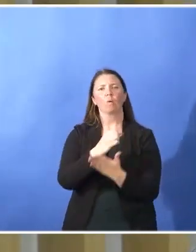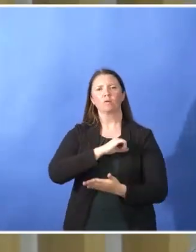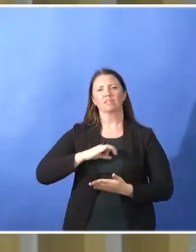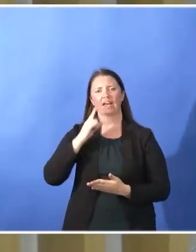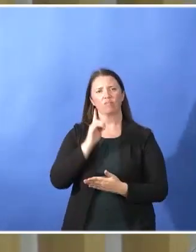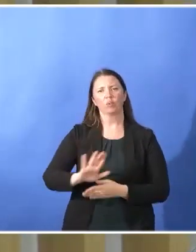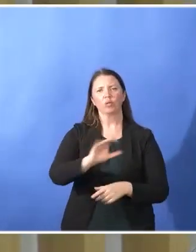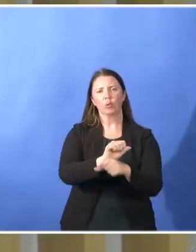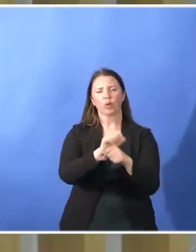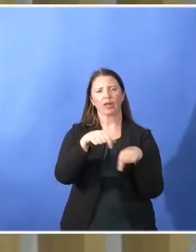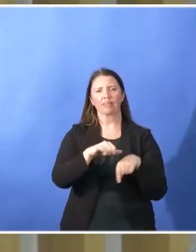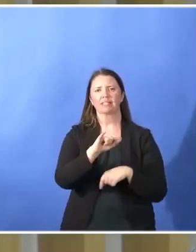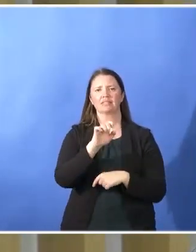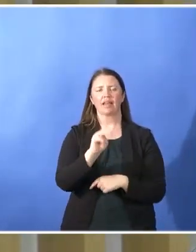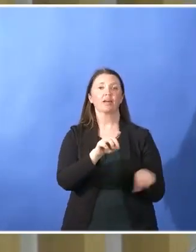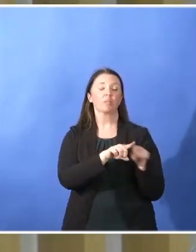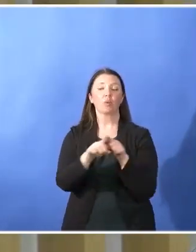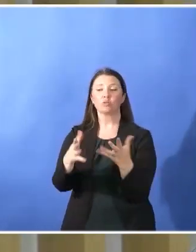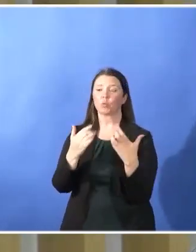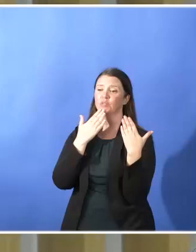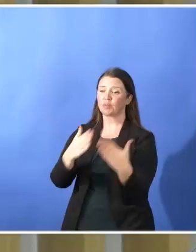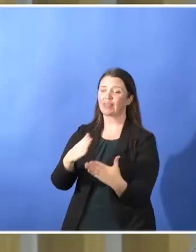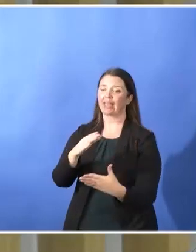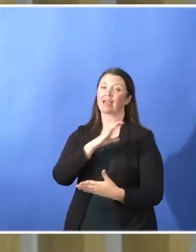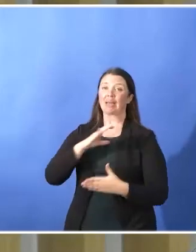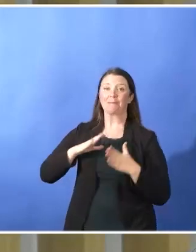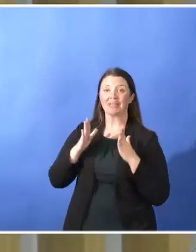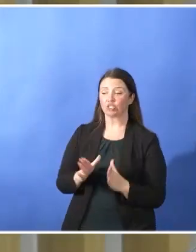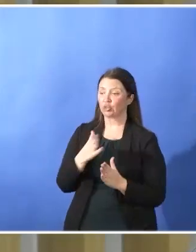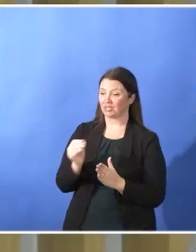MY THANKS AS WELL TO MY FELLOW COMMISSIONERS.